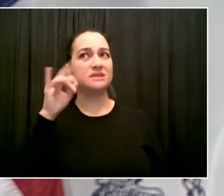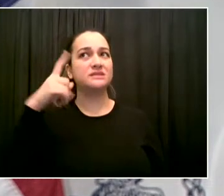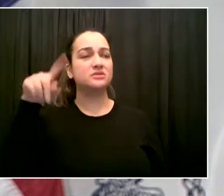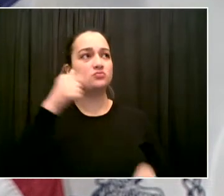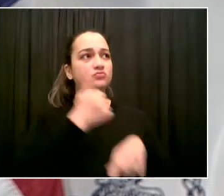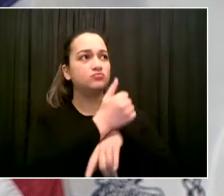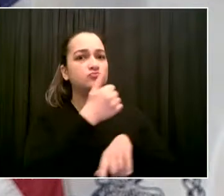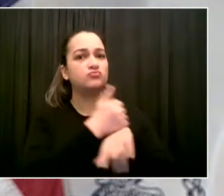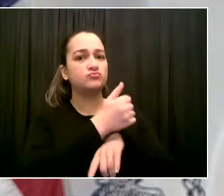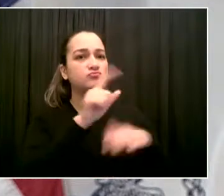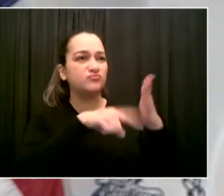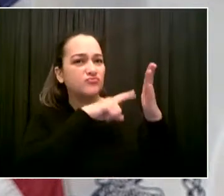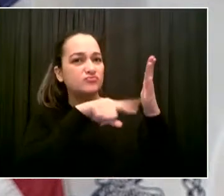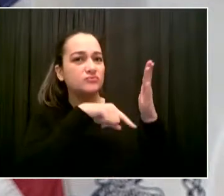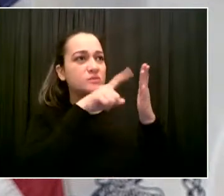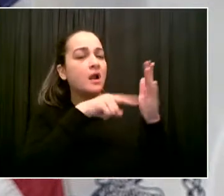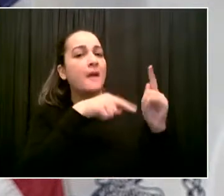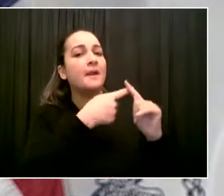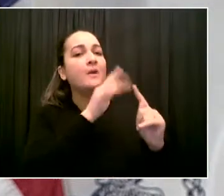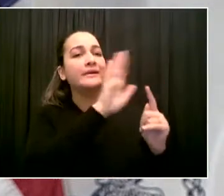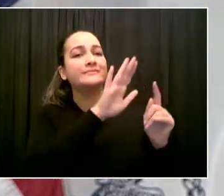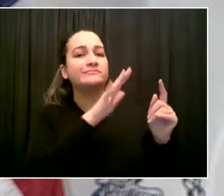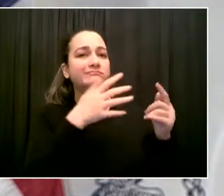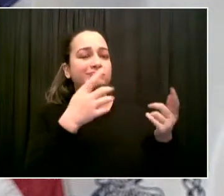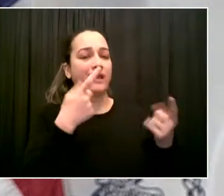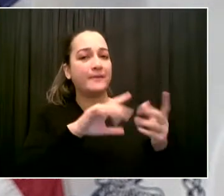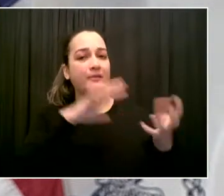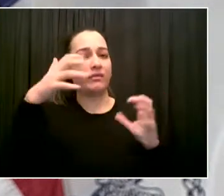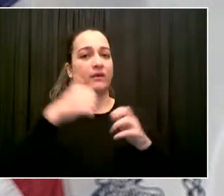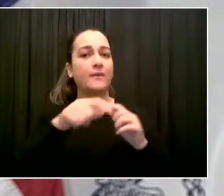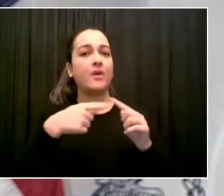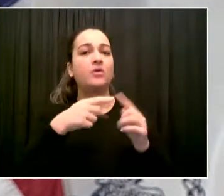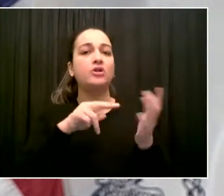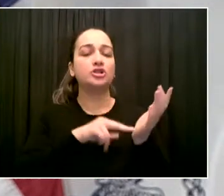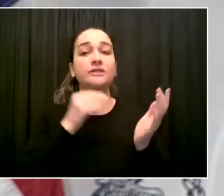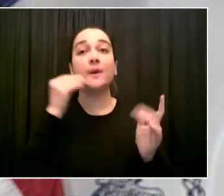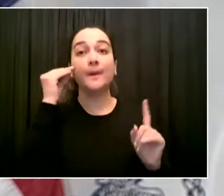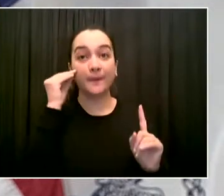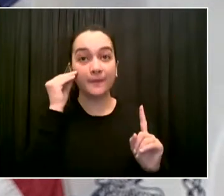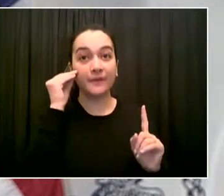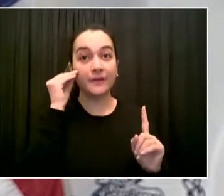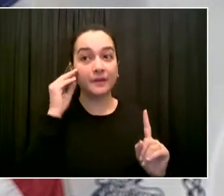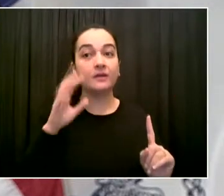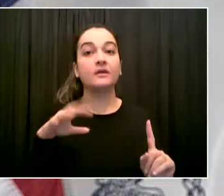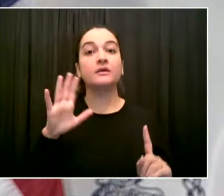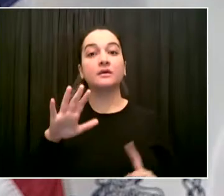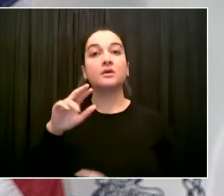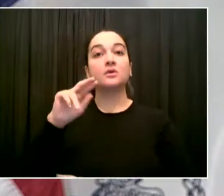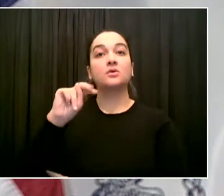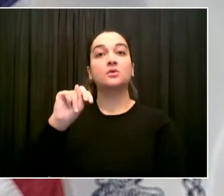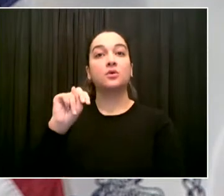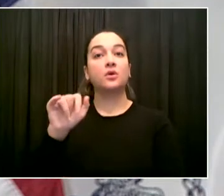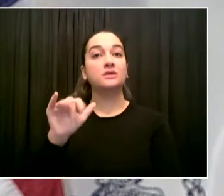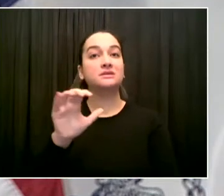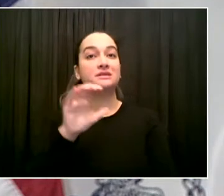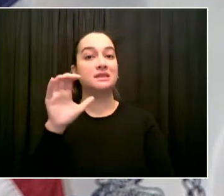DECISION AROUND